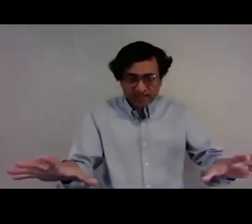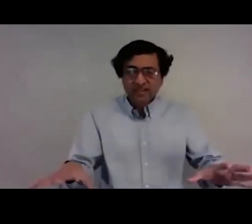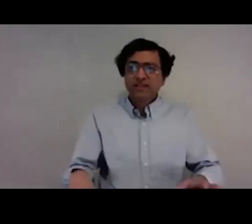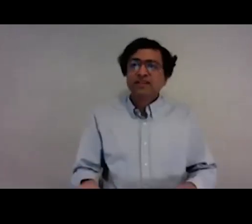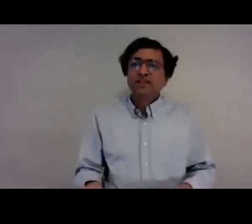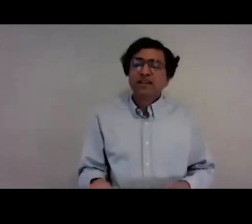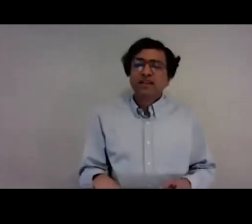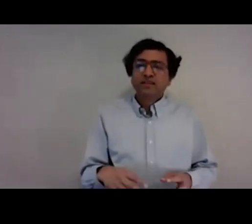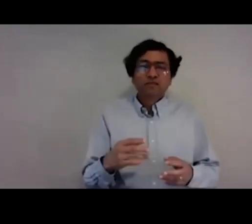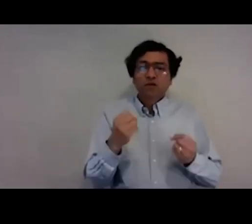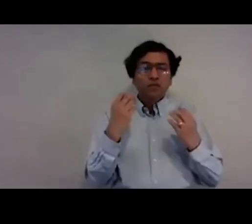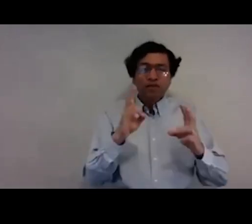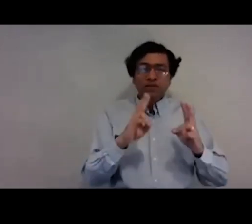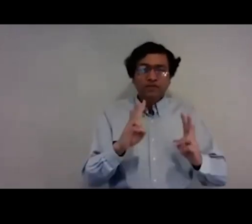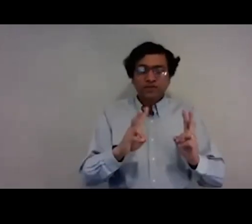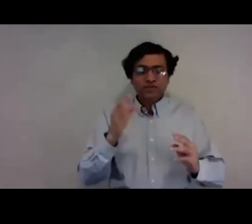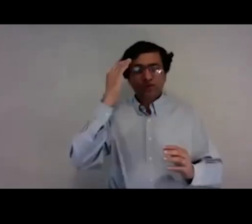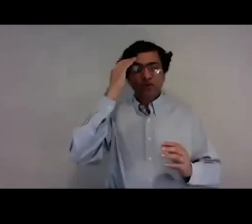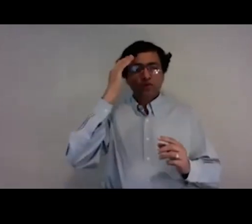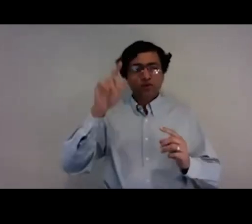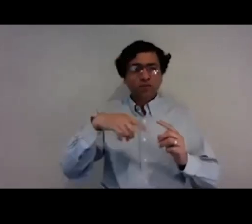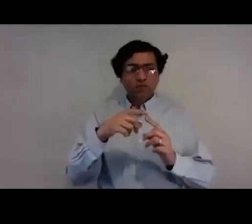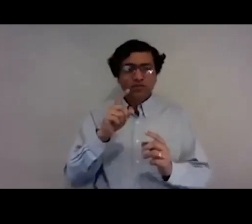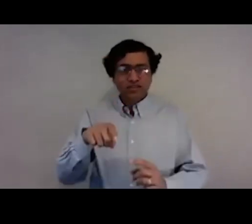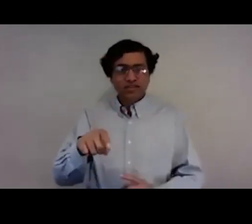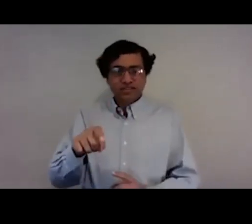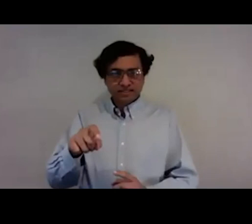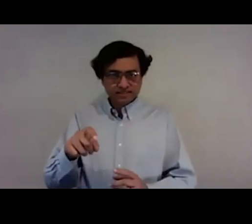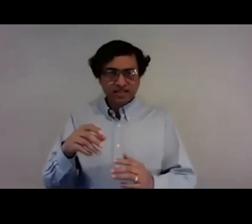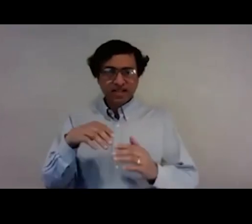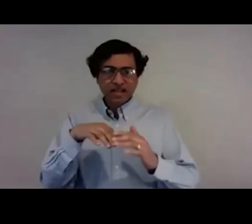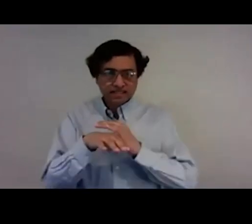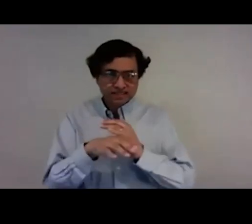of course, they are distributed throughout the country.